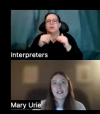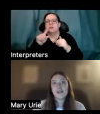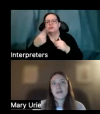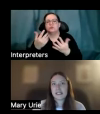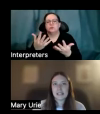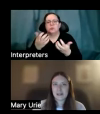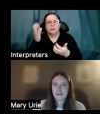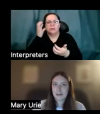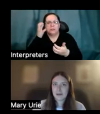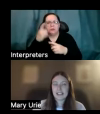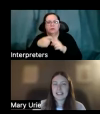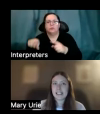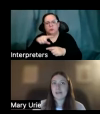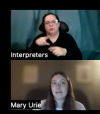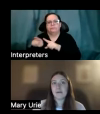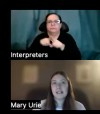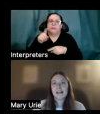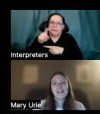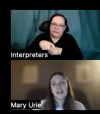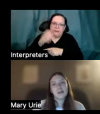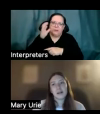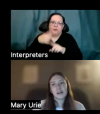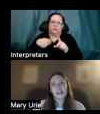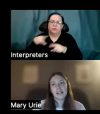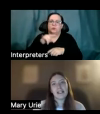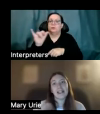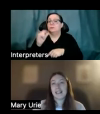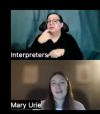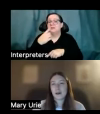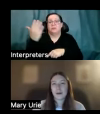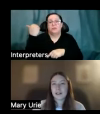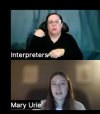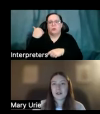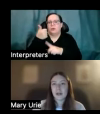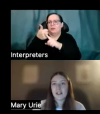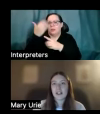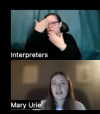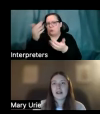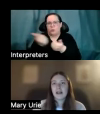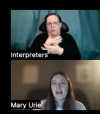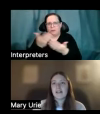they do need to hear from you. Like I said before, they don't know everything, and they don't know about your situation. And